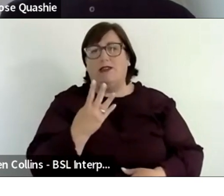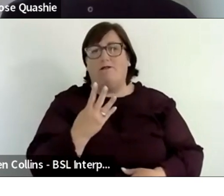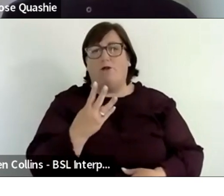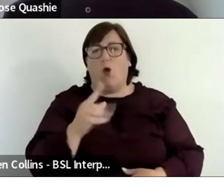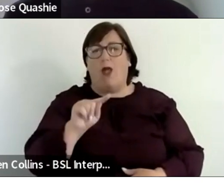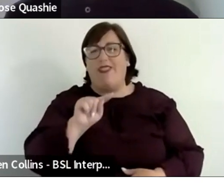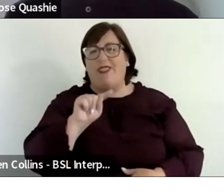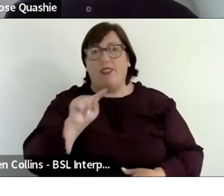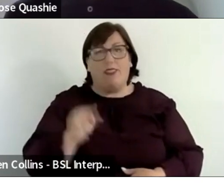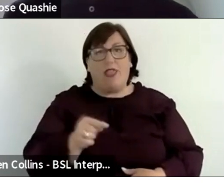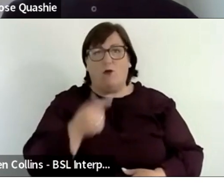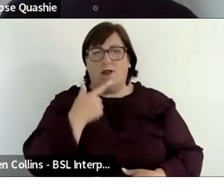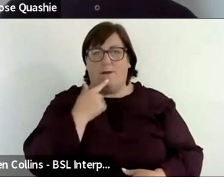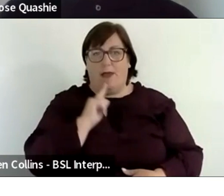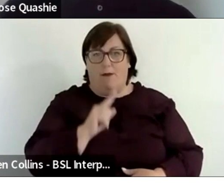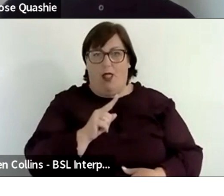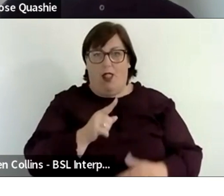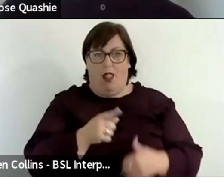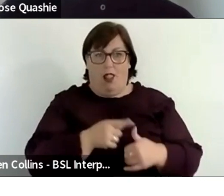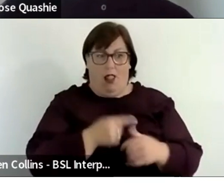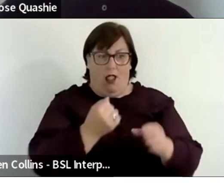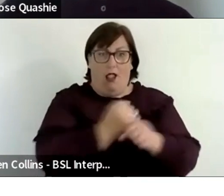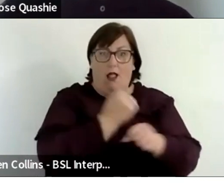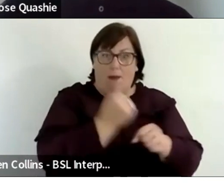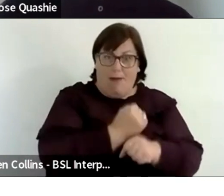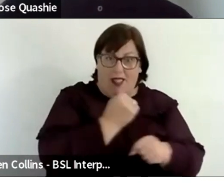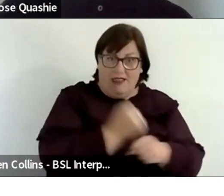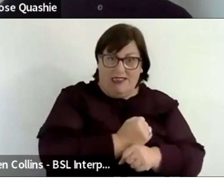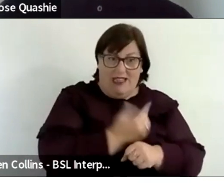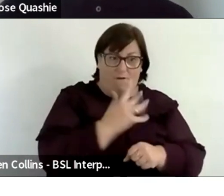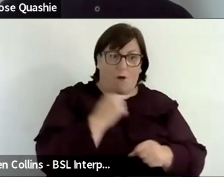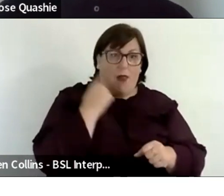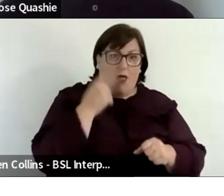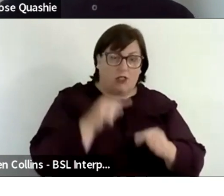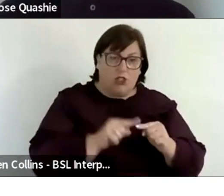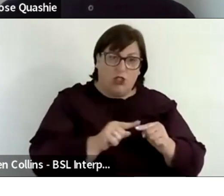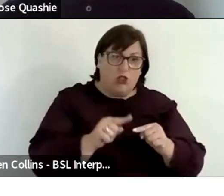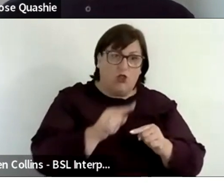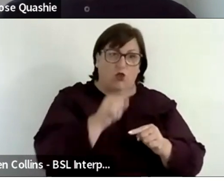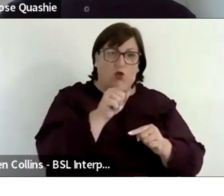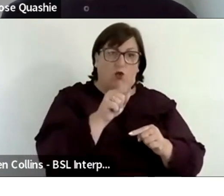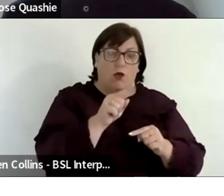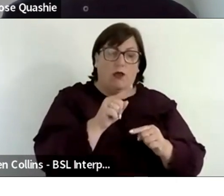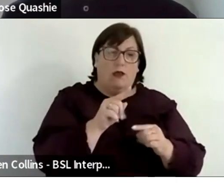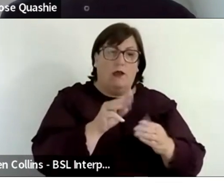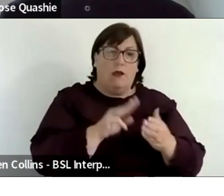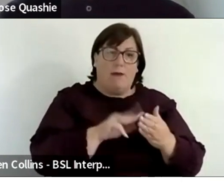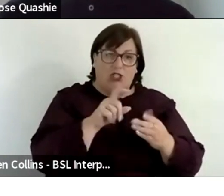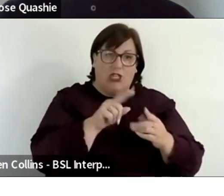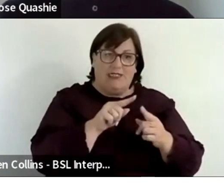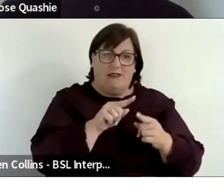Building the railway line from London through to Manchester and Leeds, as part of that we want to